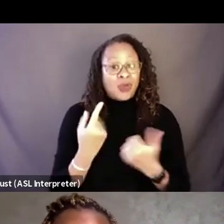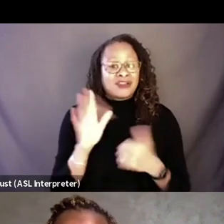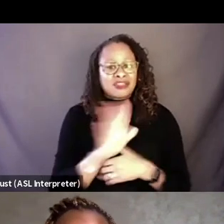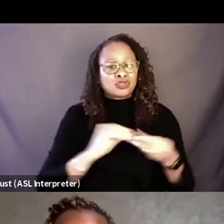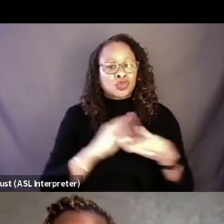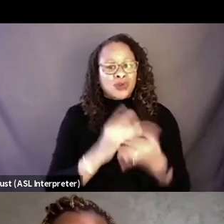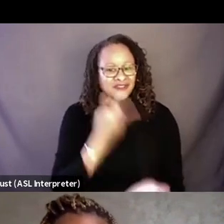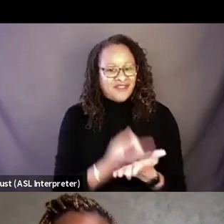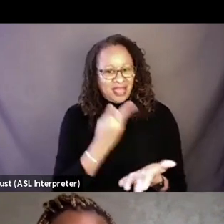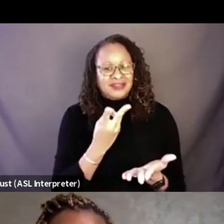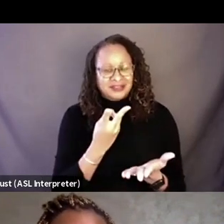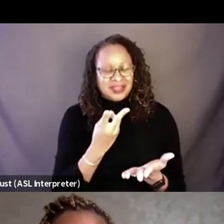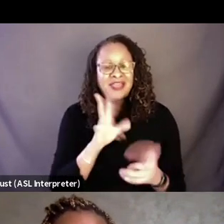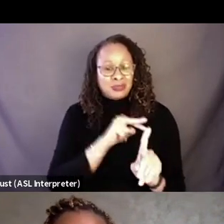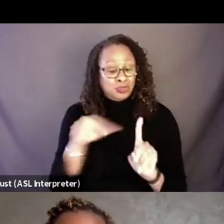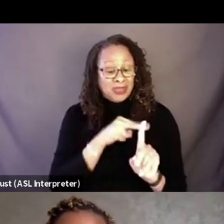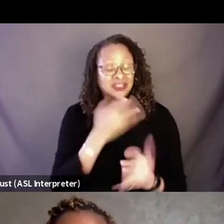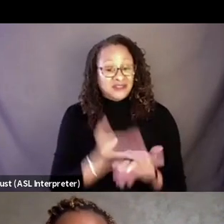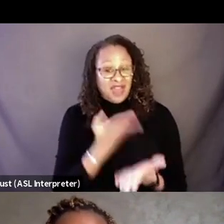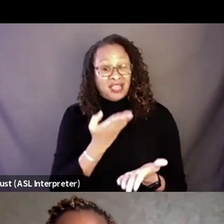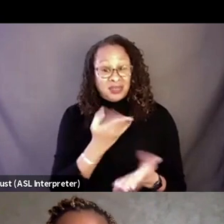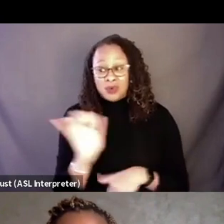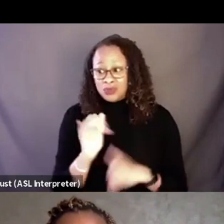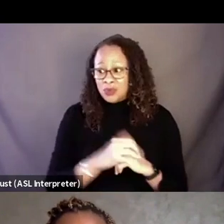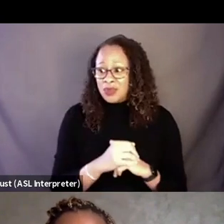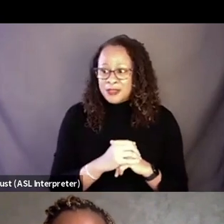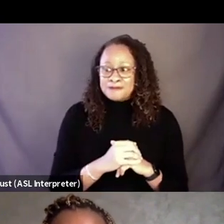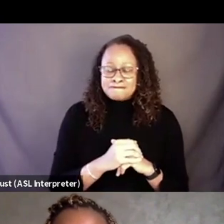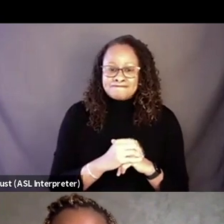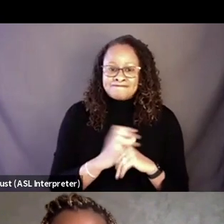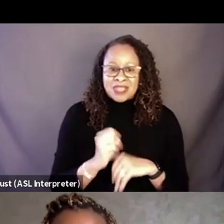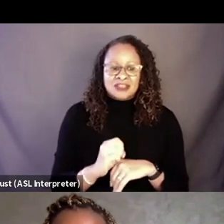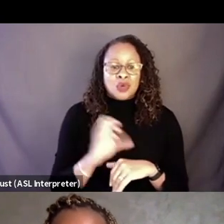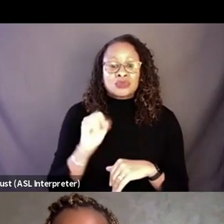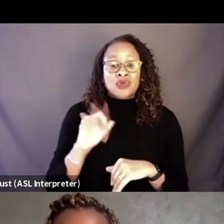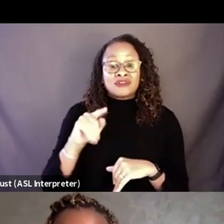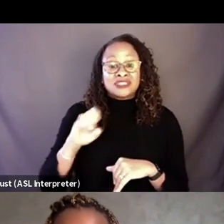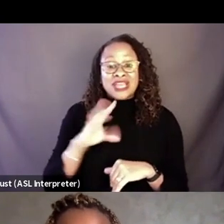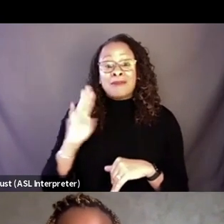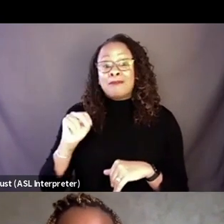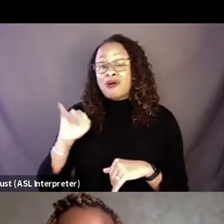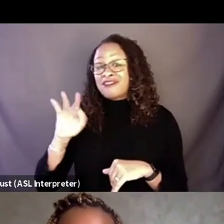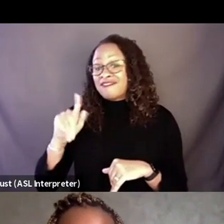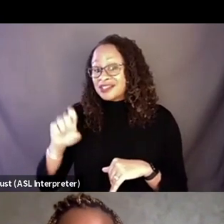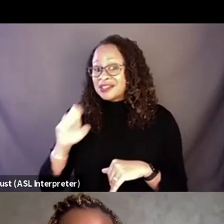Everyone's point of view is valid and like Softie and Boniface wanting to change Kenya,